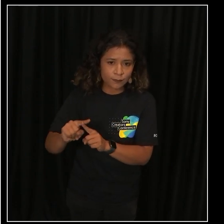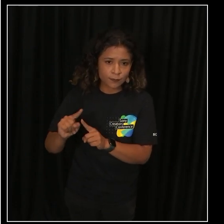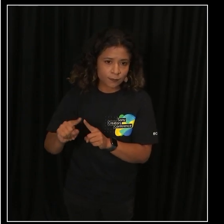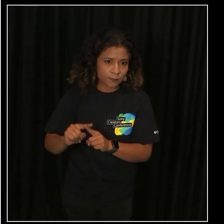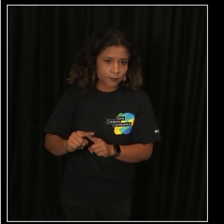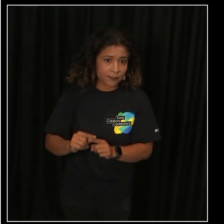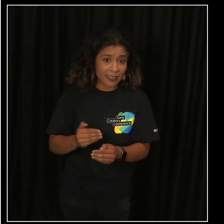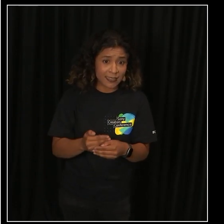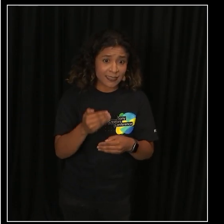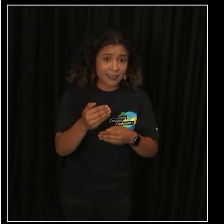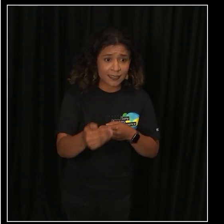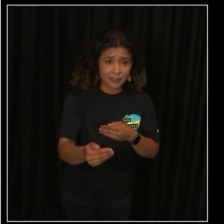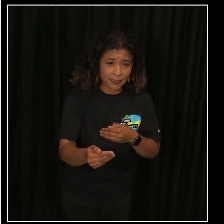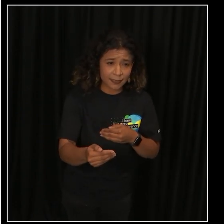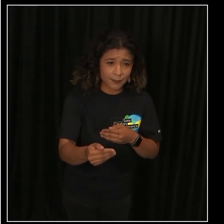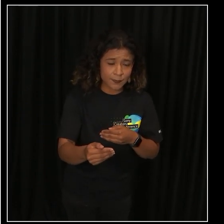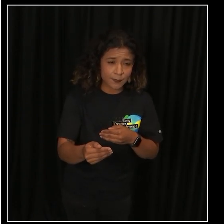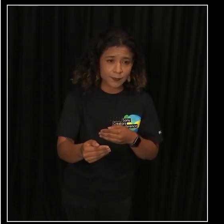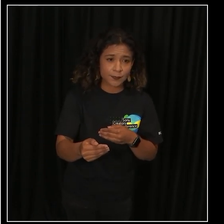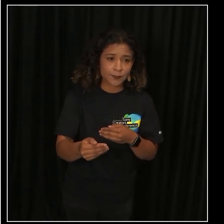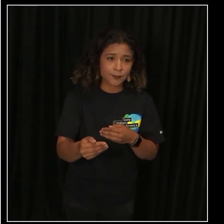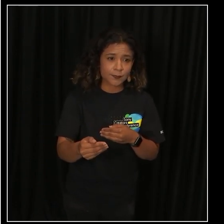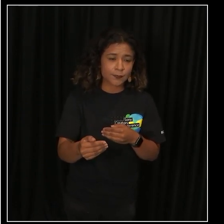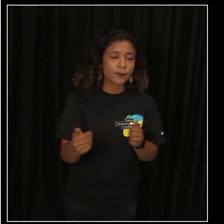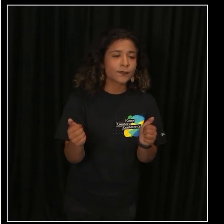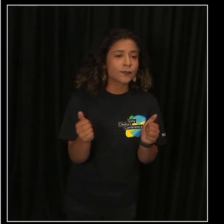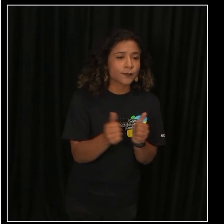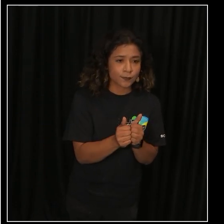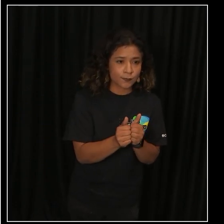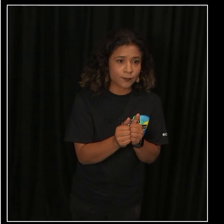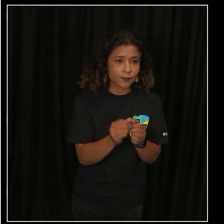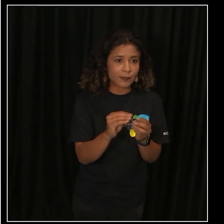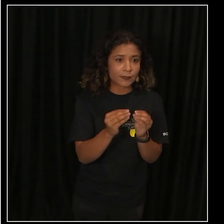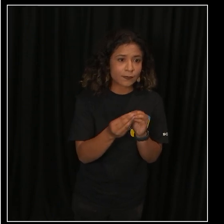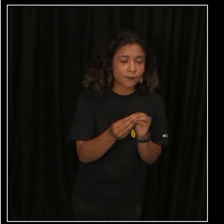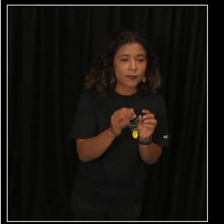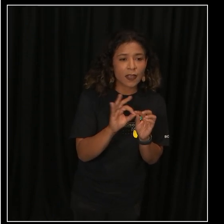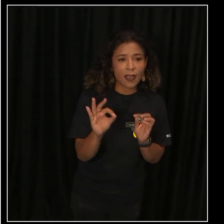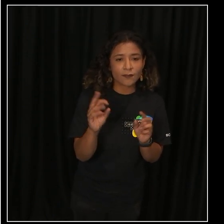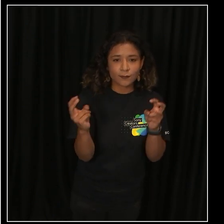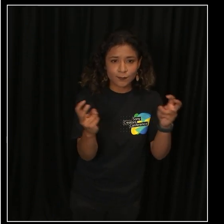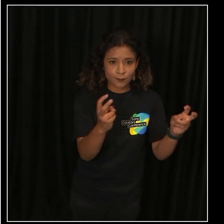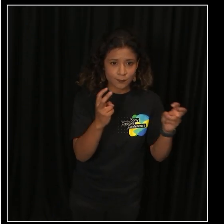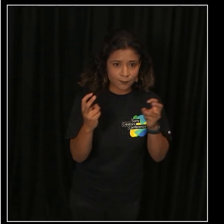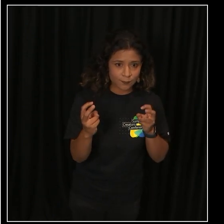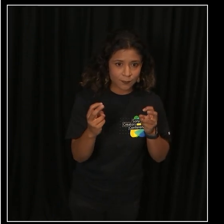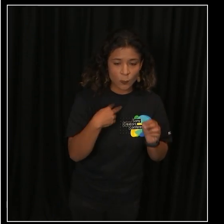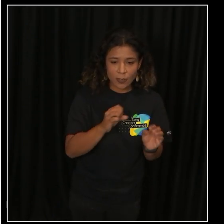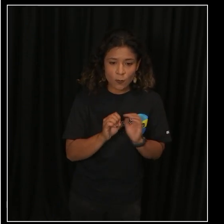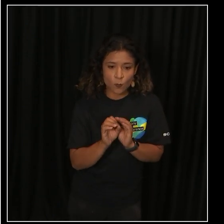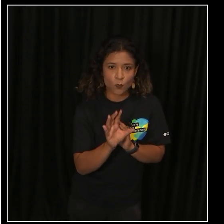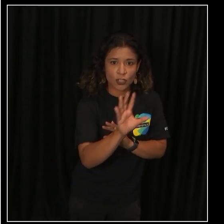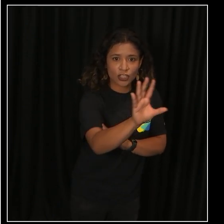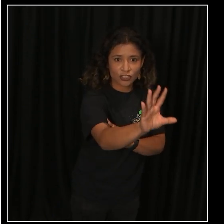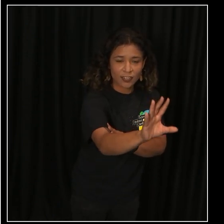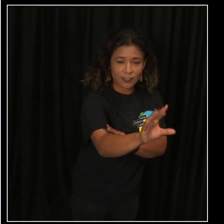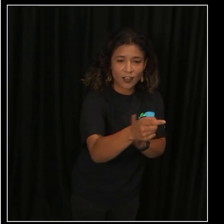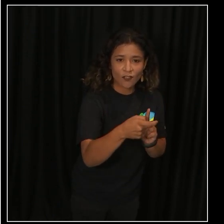Next is a temporary filter which encourages a number of samples by re-projecting from that history buffer.